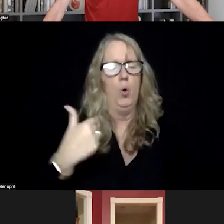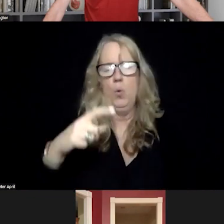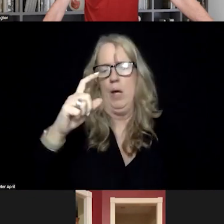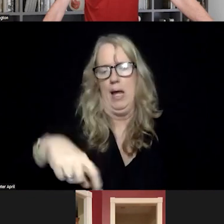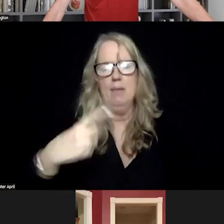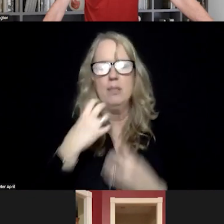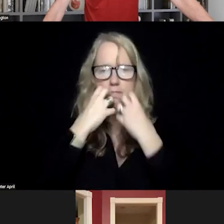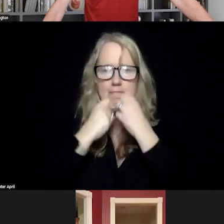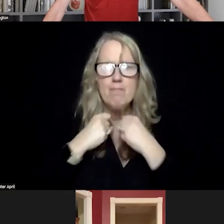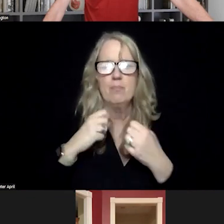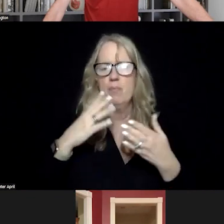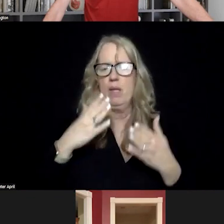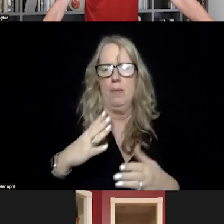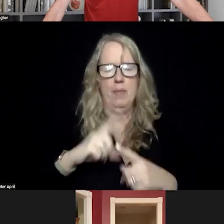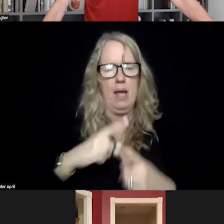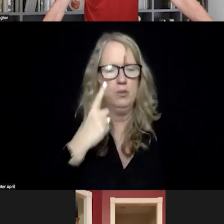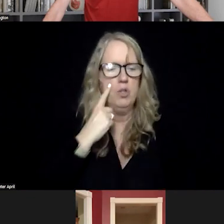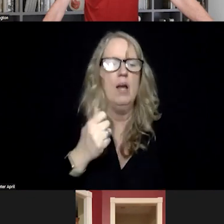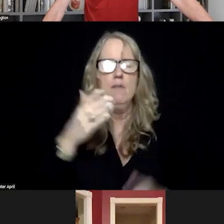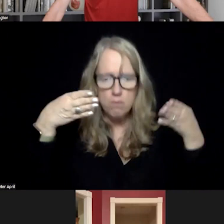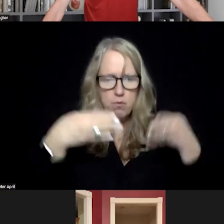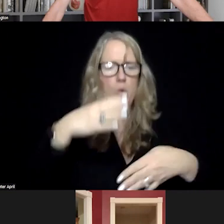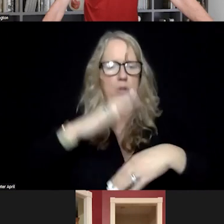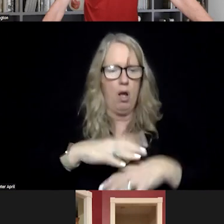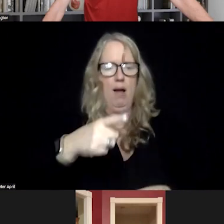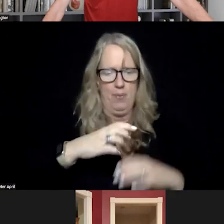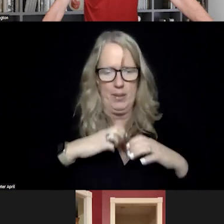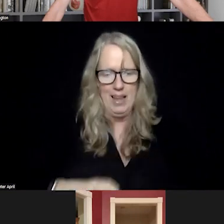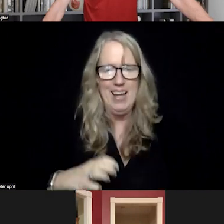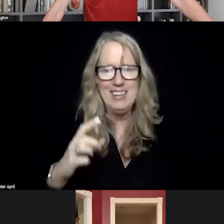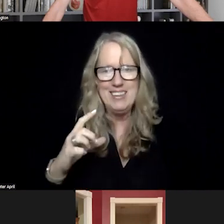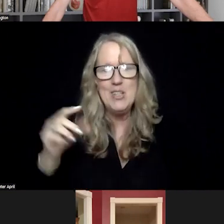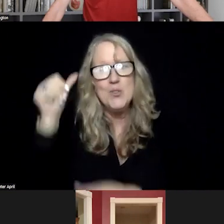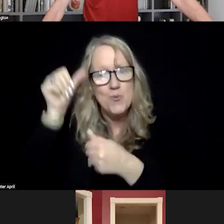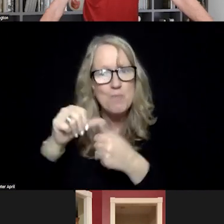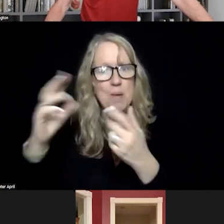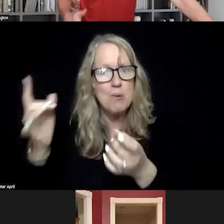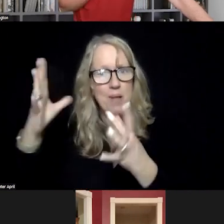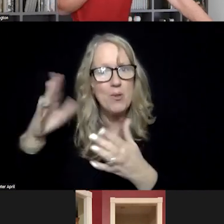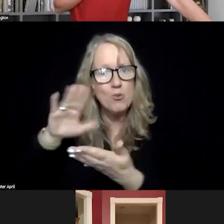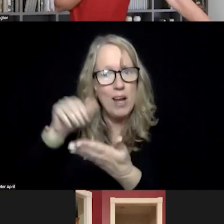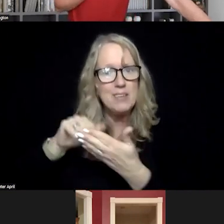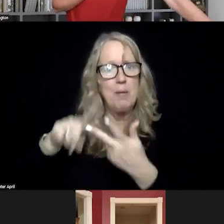WAY WHERE IT IS CLIENT CENTERED FIRST. LIKE I SAID, DON'T FORGET ABOUT THE CRISIS CENTERS AND TREATMENT CENTERS.